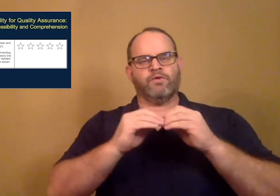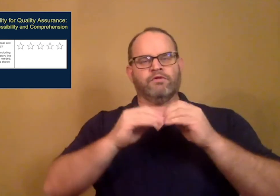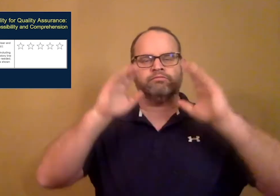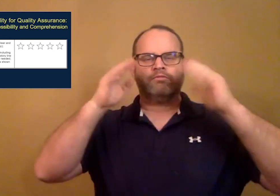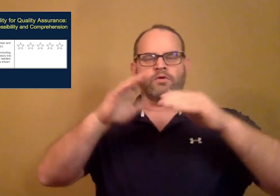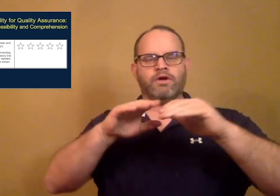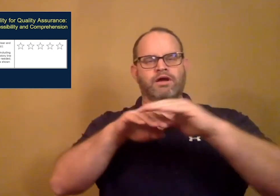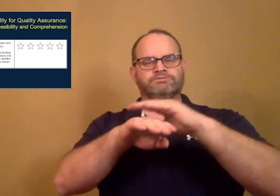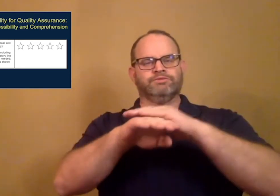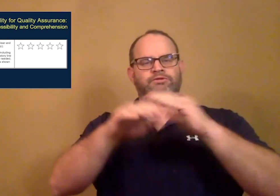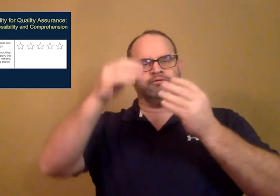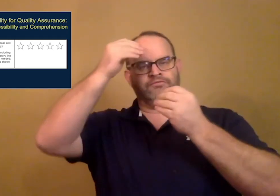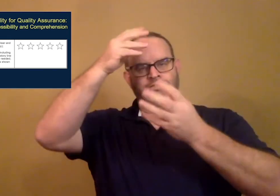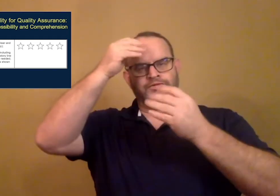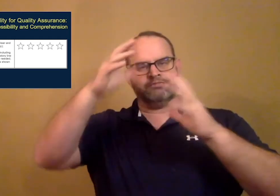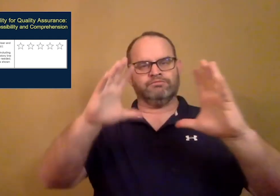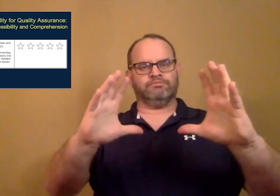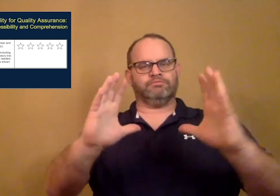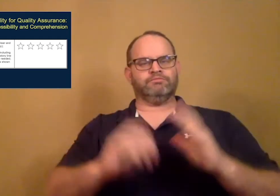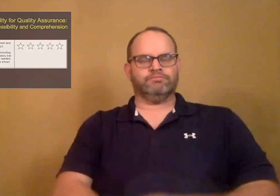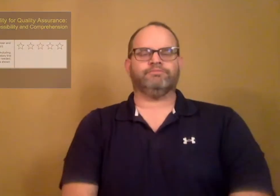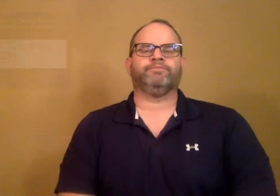Again, the fifth category focuses on accessibility to signed infromation.